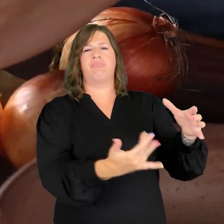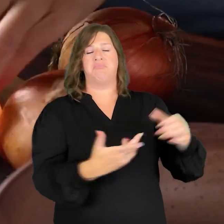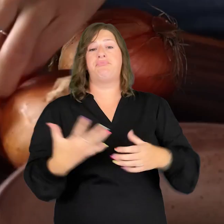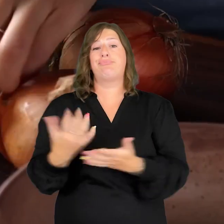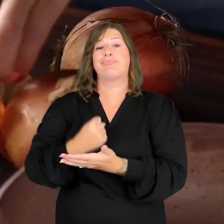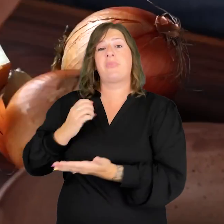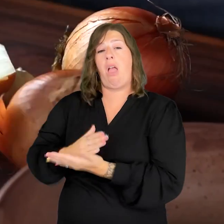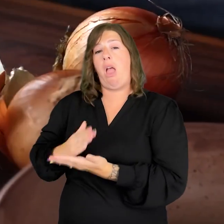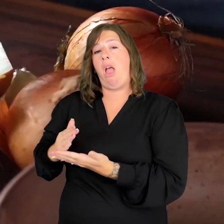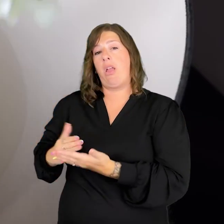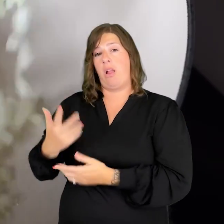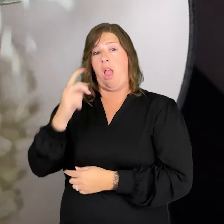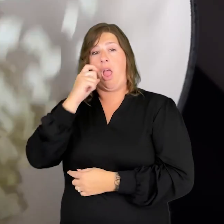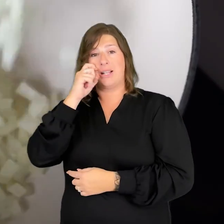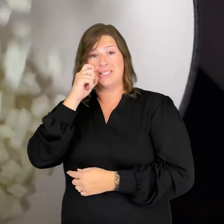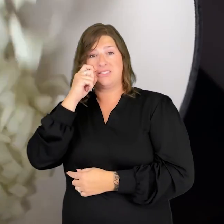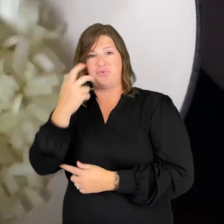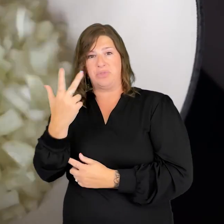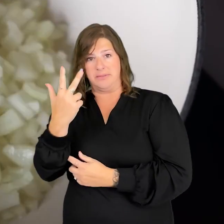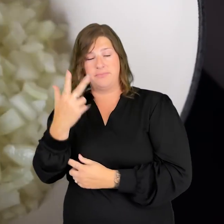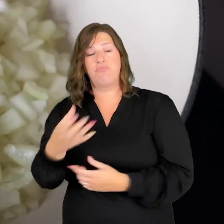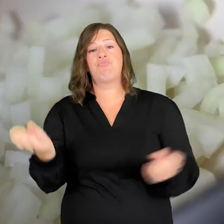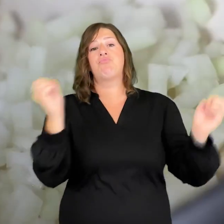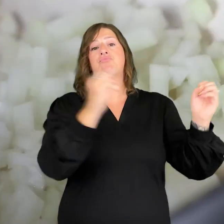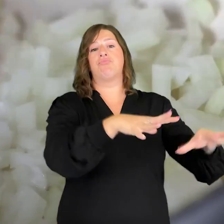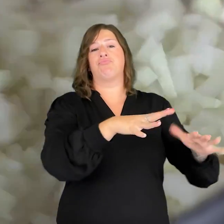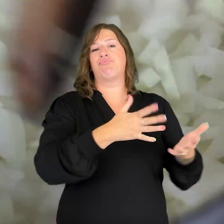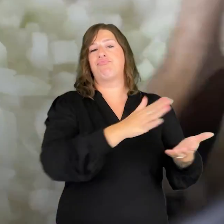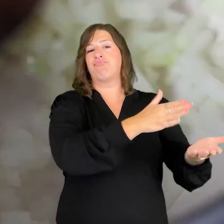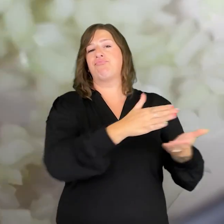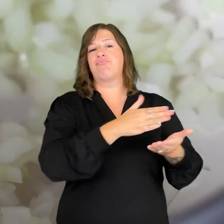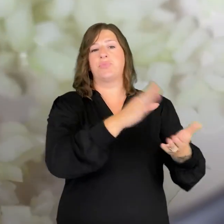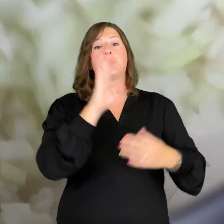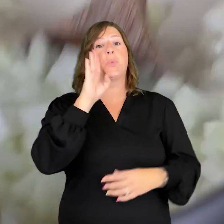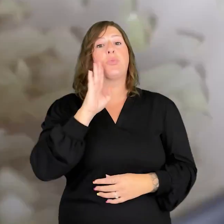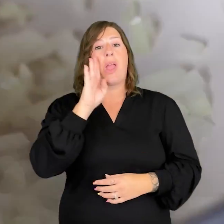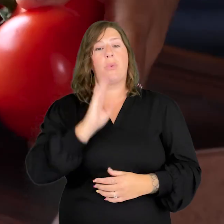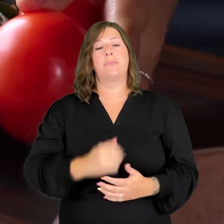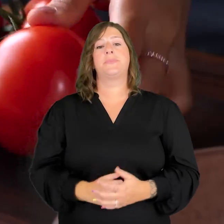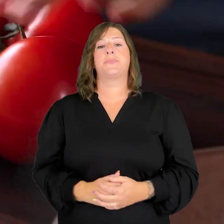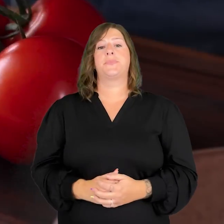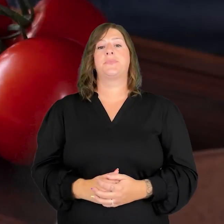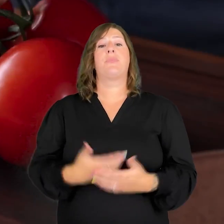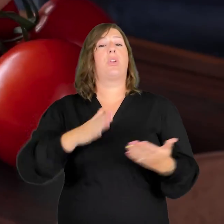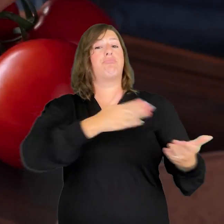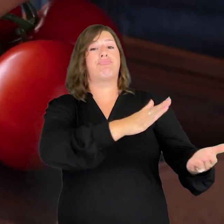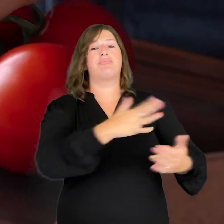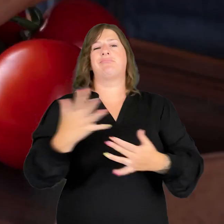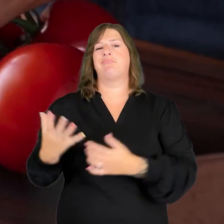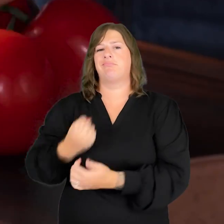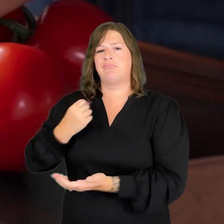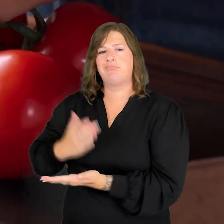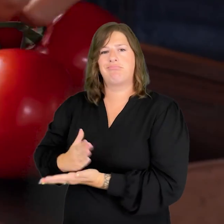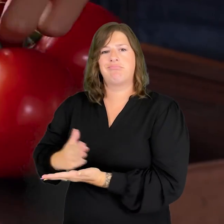And then we're going to cook them until they're lightly golden. While that cooks we're going to chop up four tomatoes.